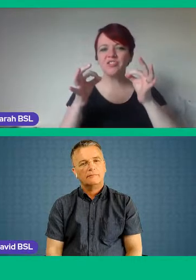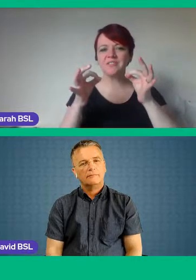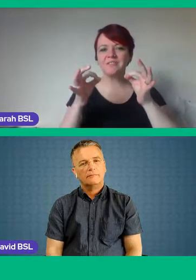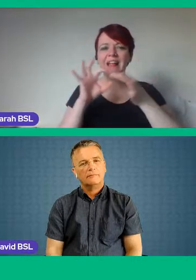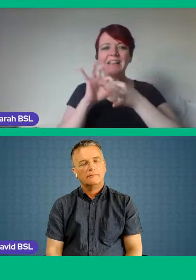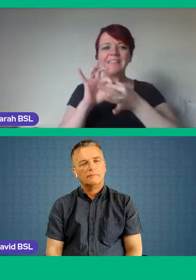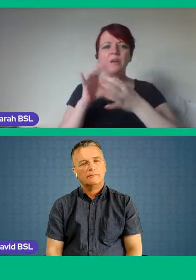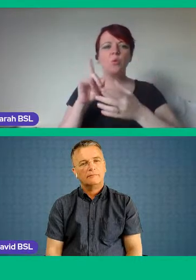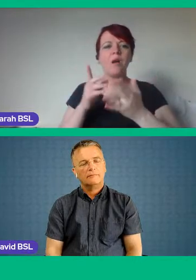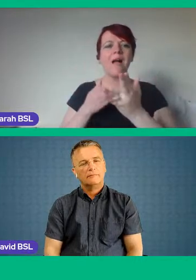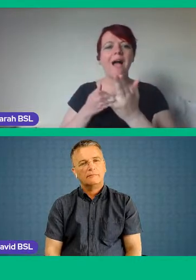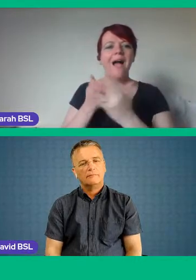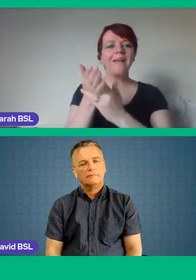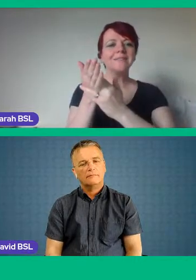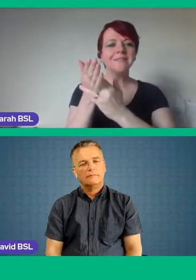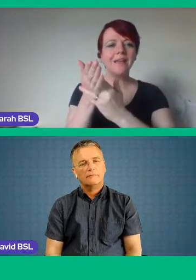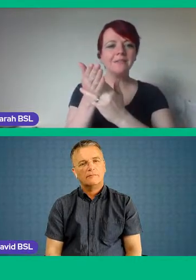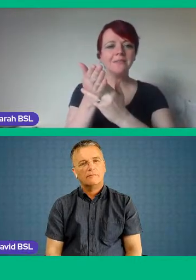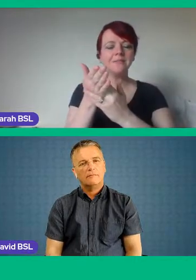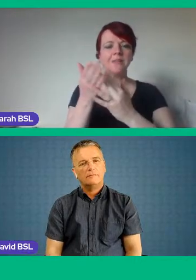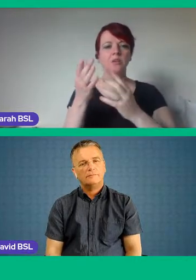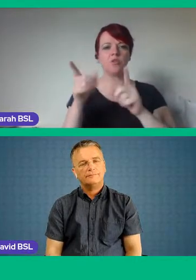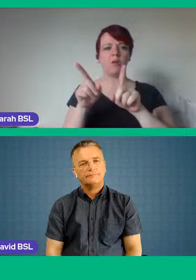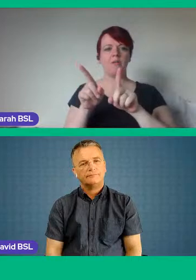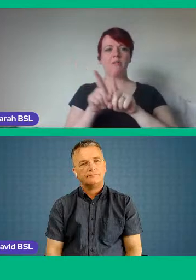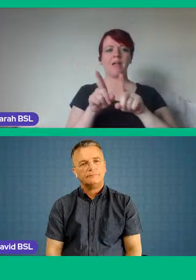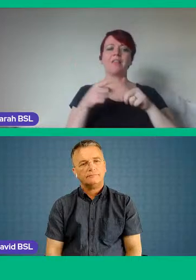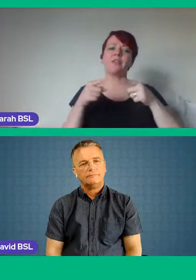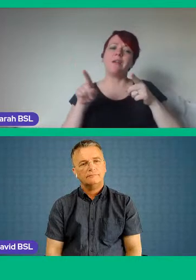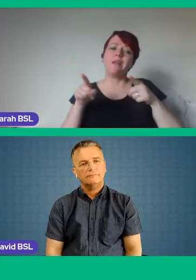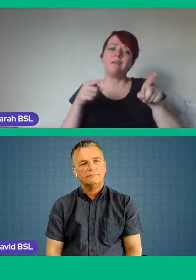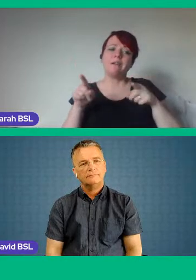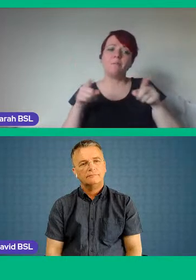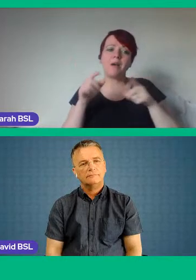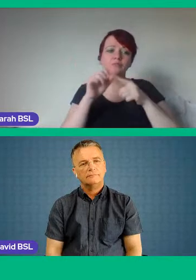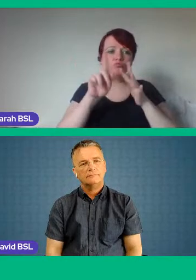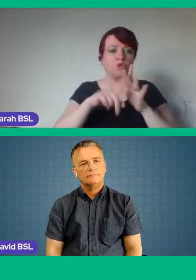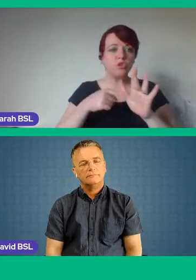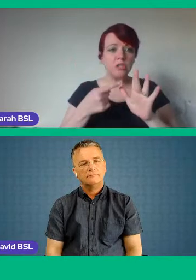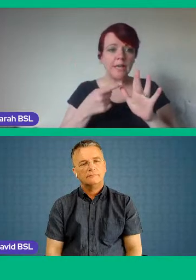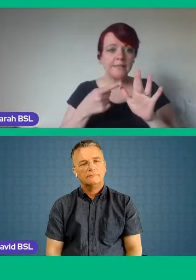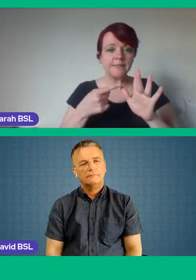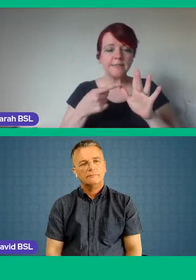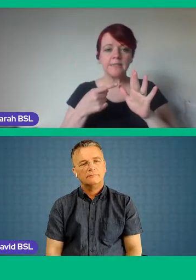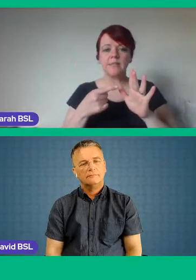What I have noticed with the lullabies project, which is why we are translating things into